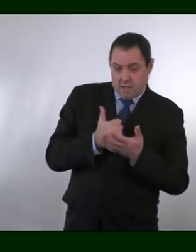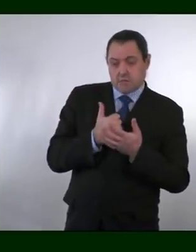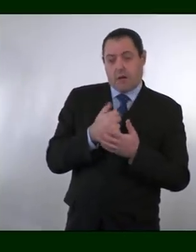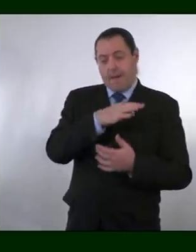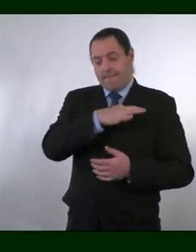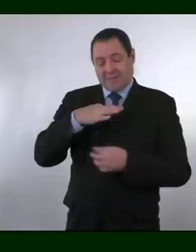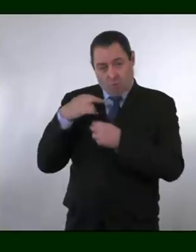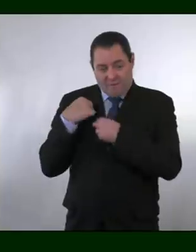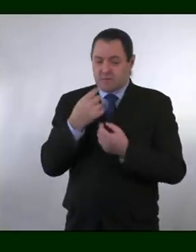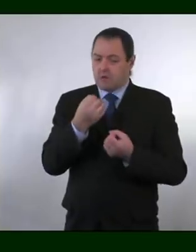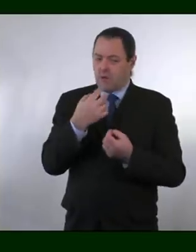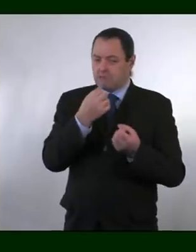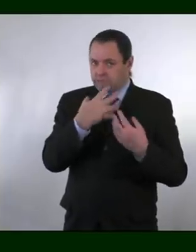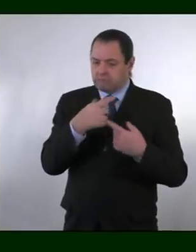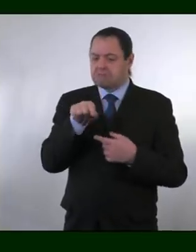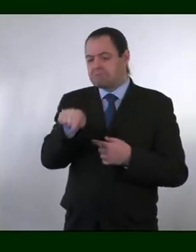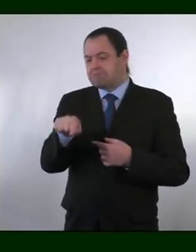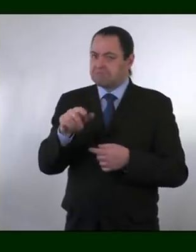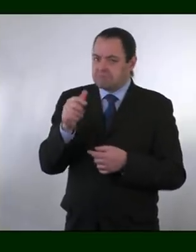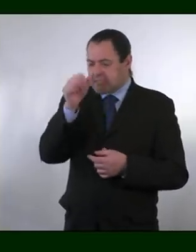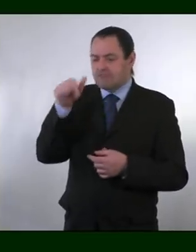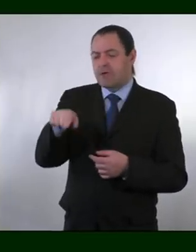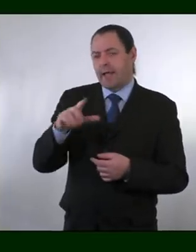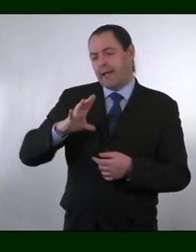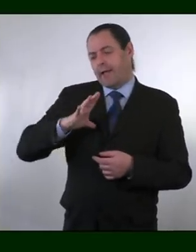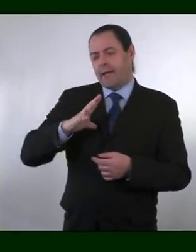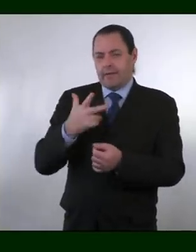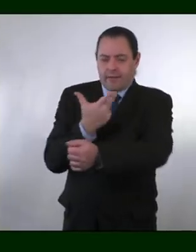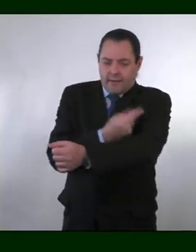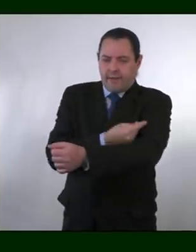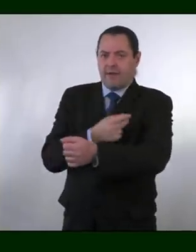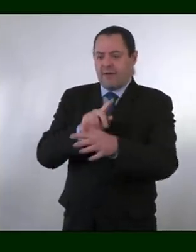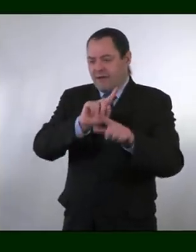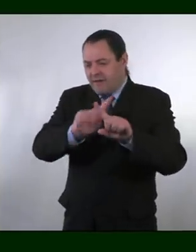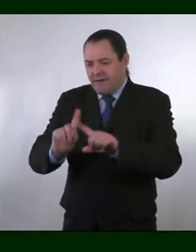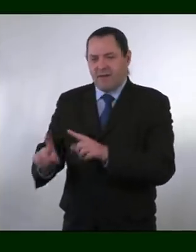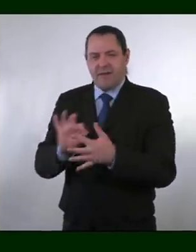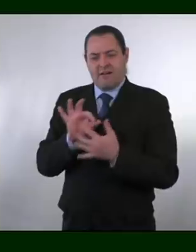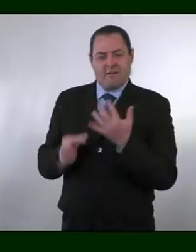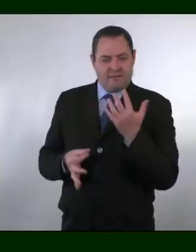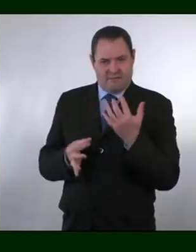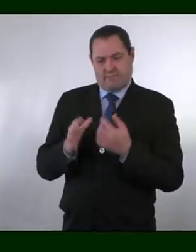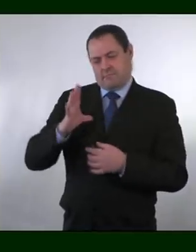have said. We have the tools to do it and we have the scientific weaponry to do it. That is why